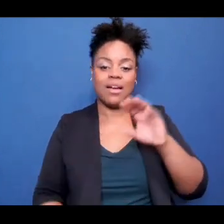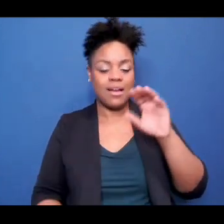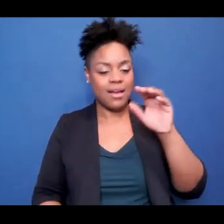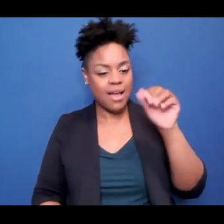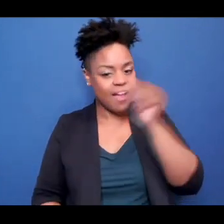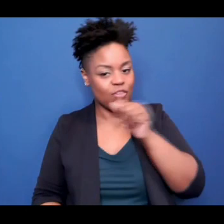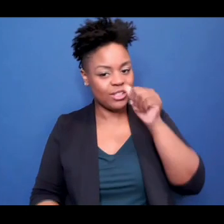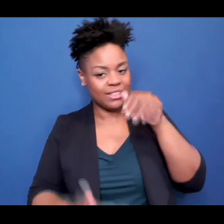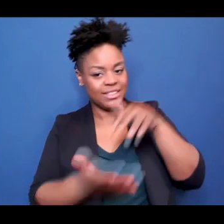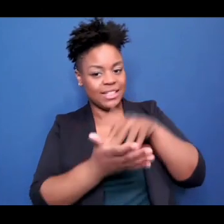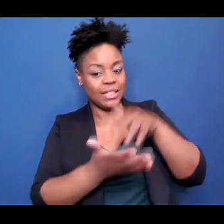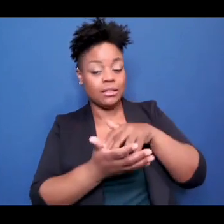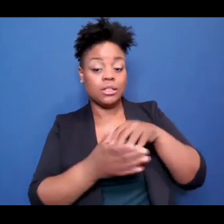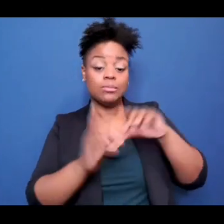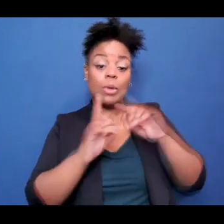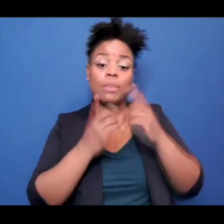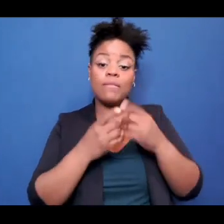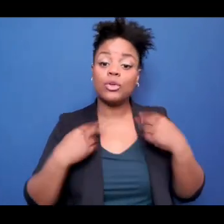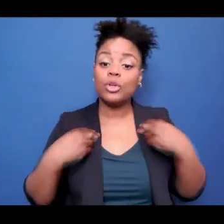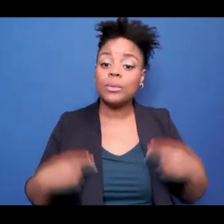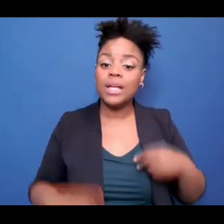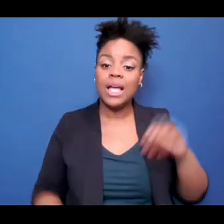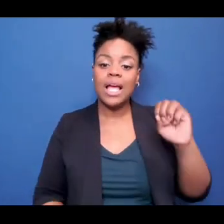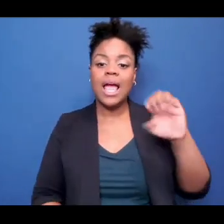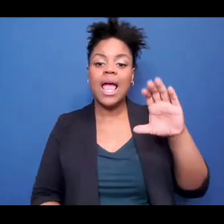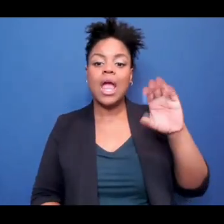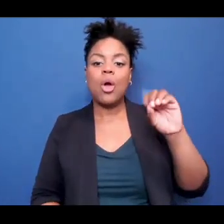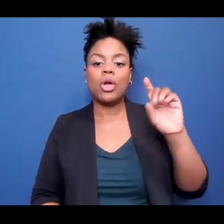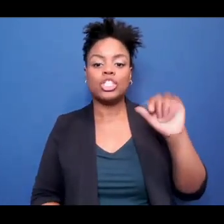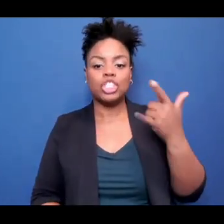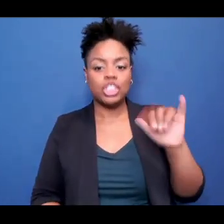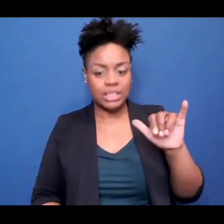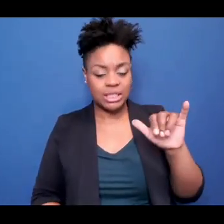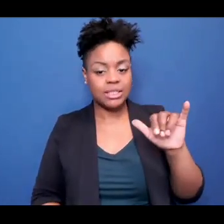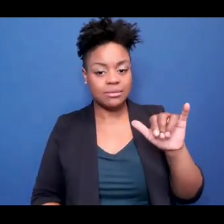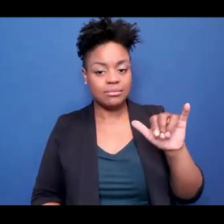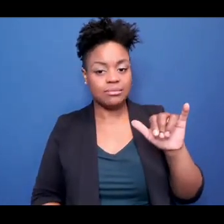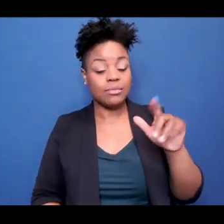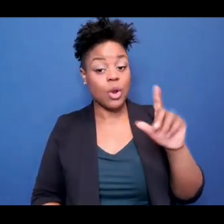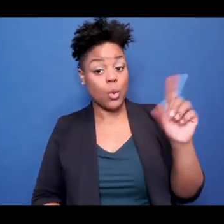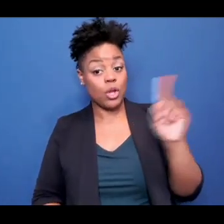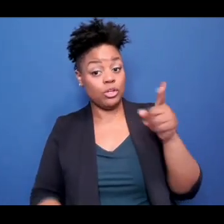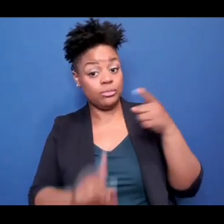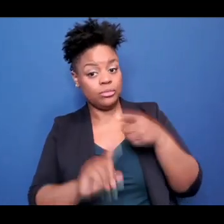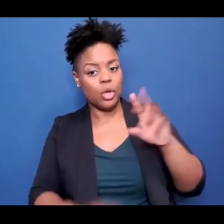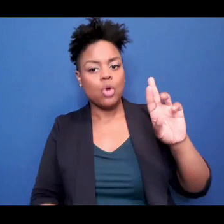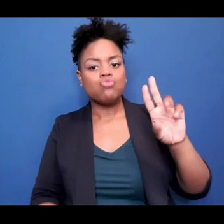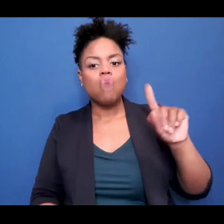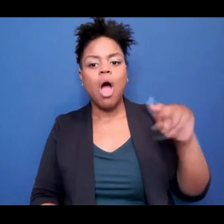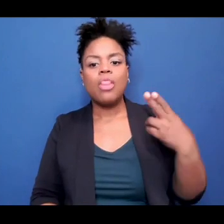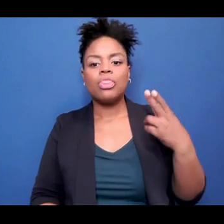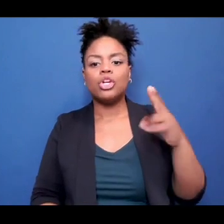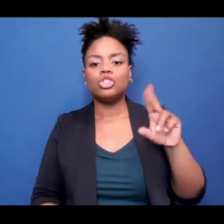AFRICAN-AMERICANA CAN -- RECEIVED Ph.D. IN CLINICAL